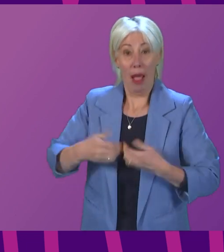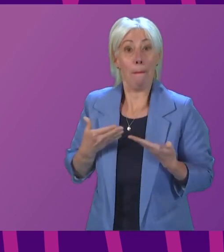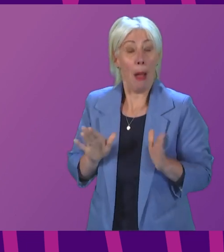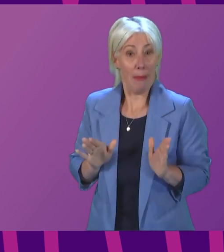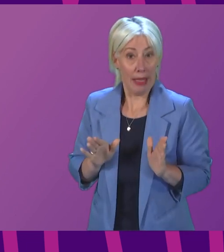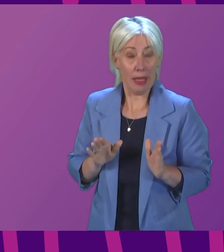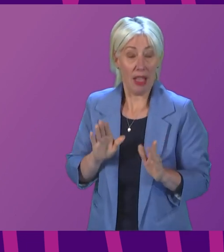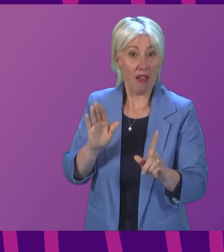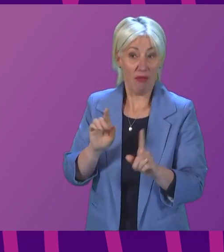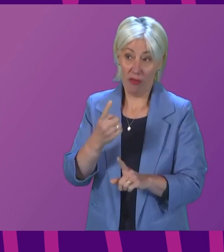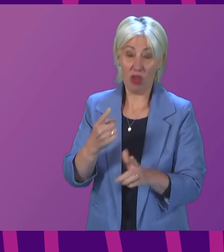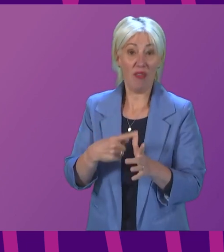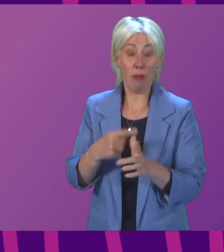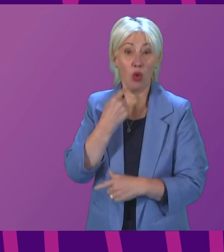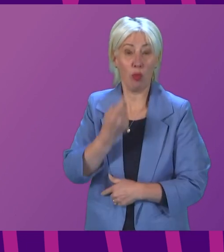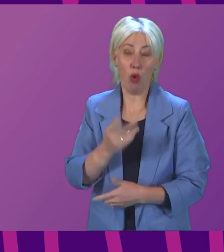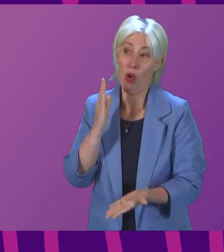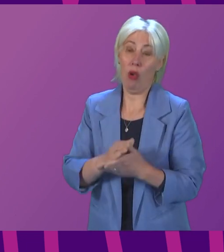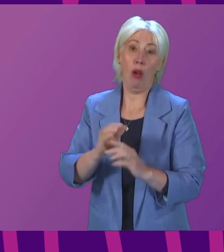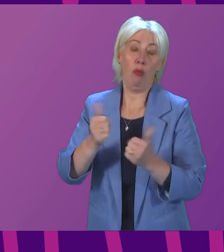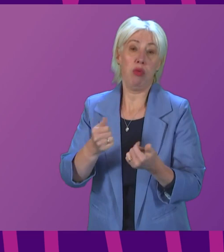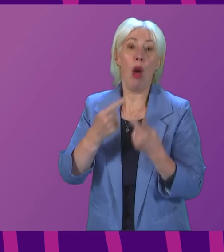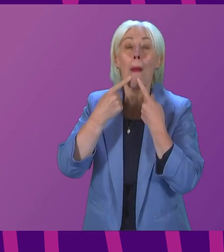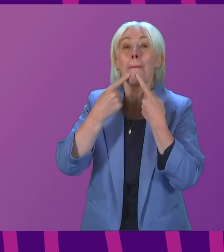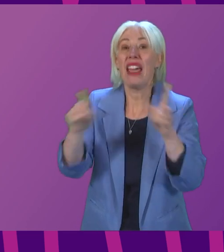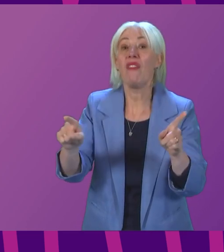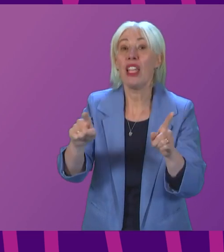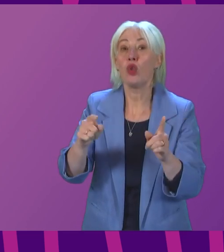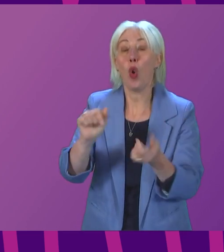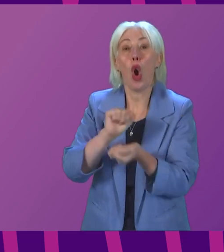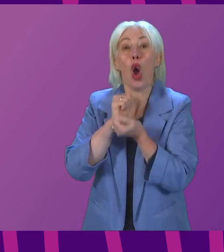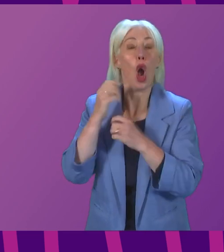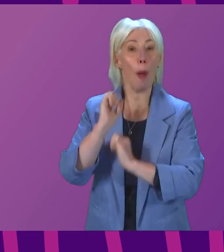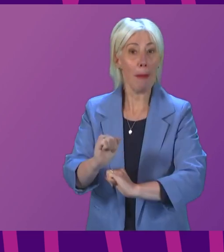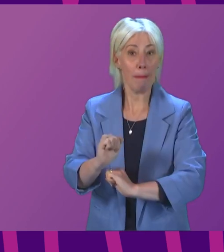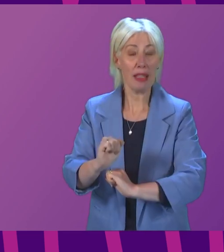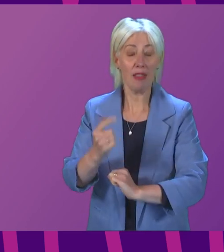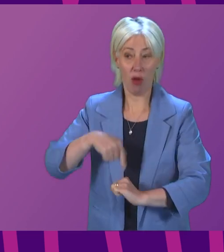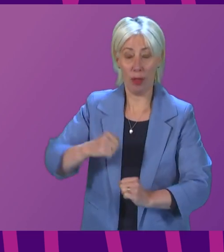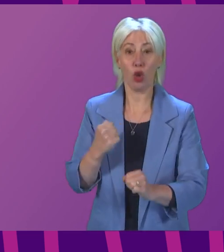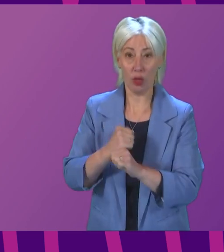significant milestone. It will also fulfil a manifesto commitment of this Government and mark a new beginning for ScotRail.